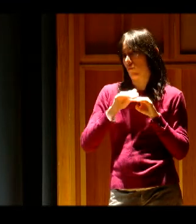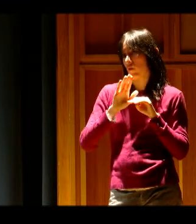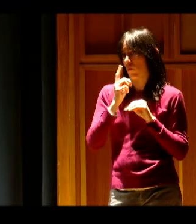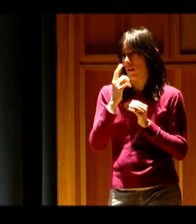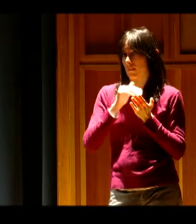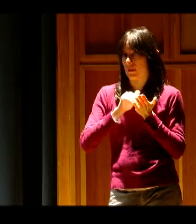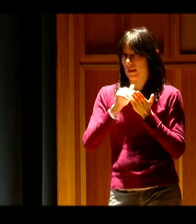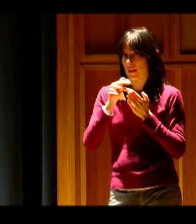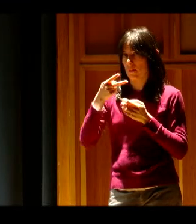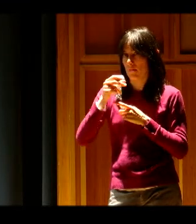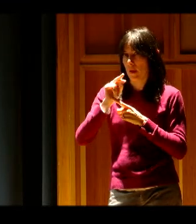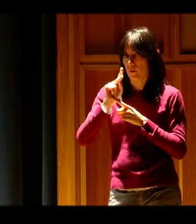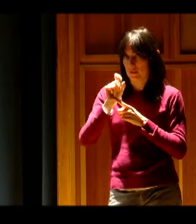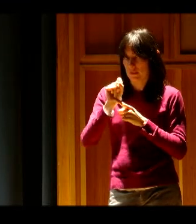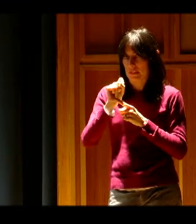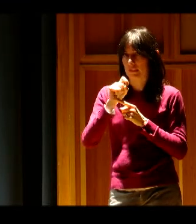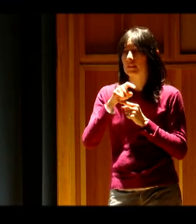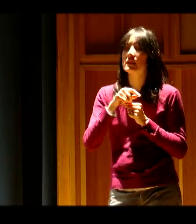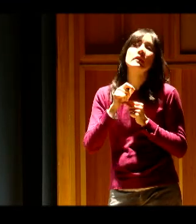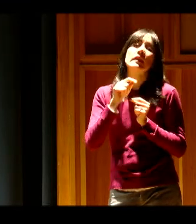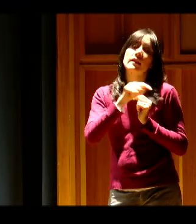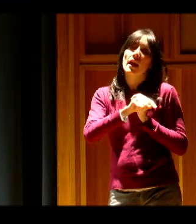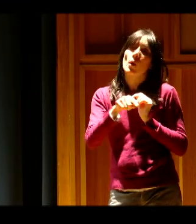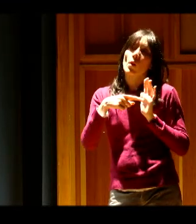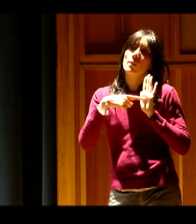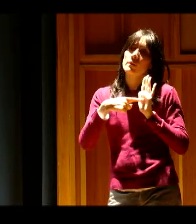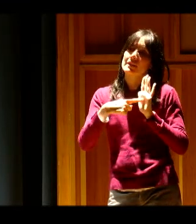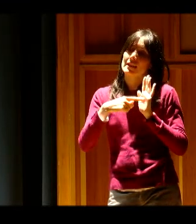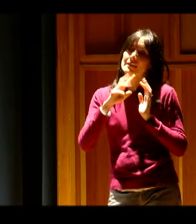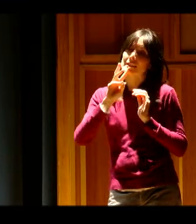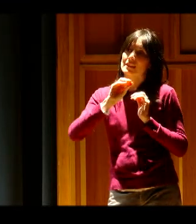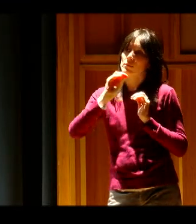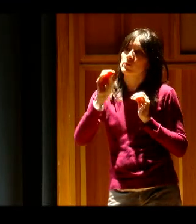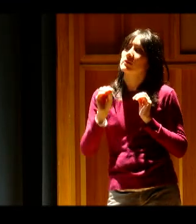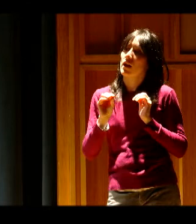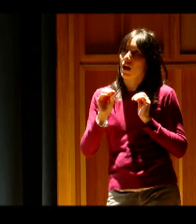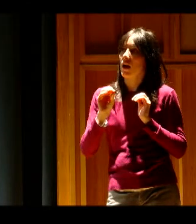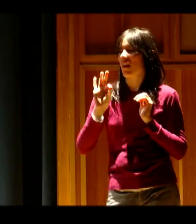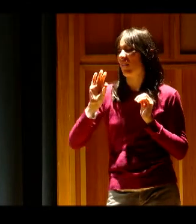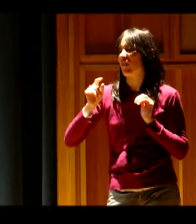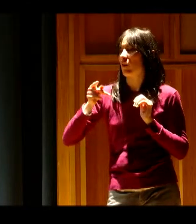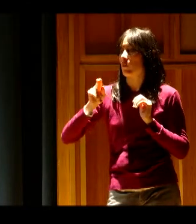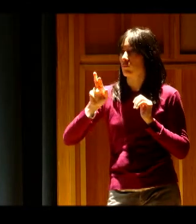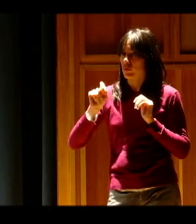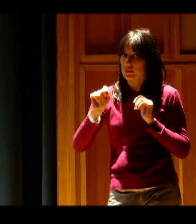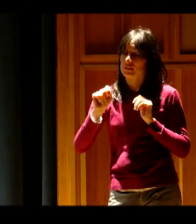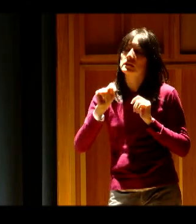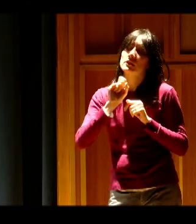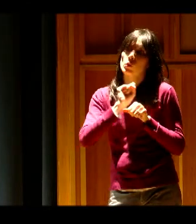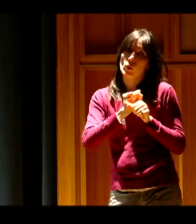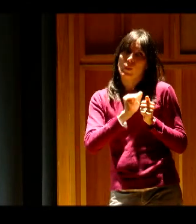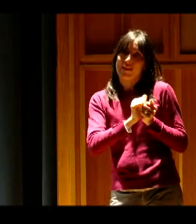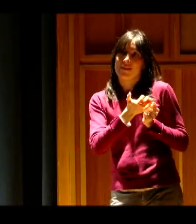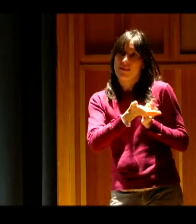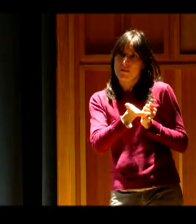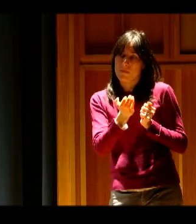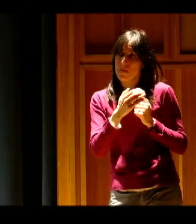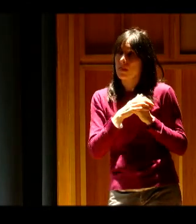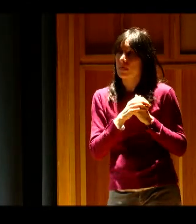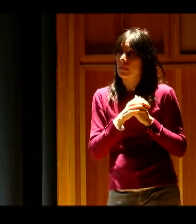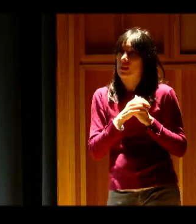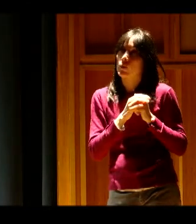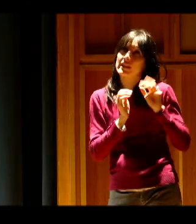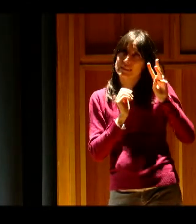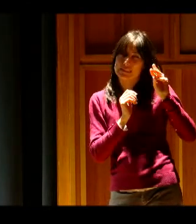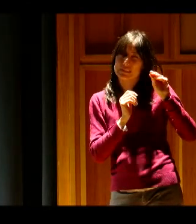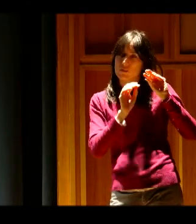Who represent about 60% of the footprint and we are working very closely with 30 of those 60 organizations